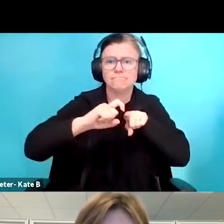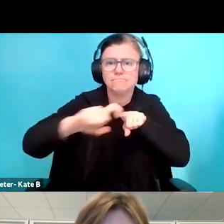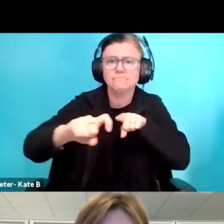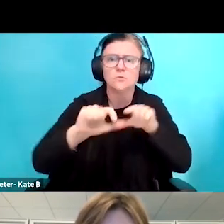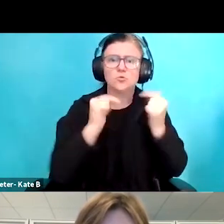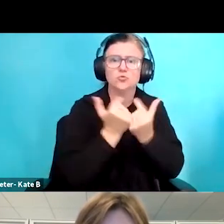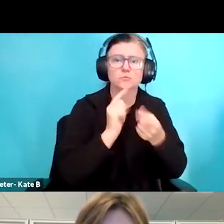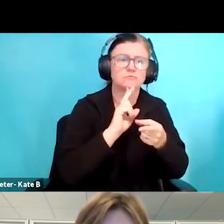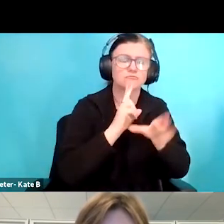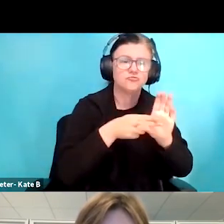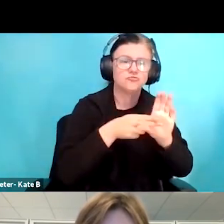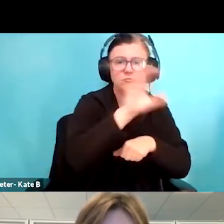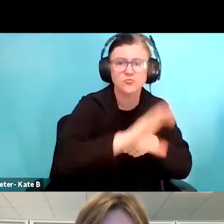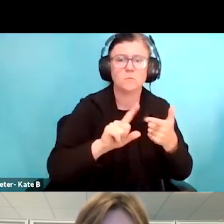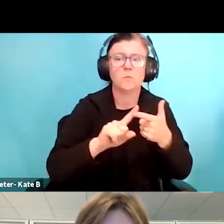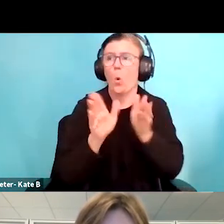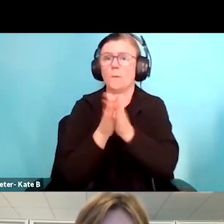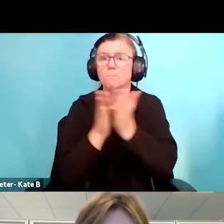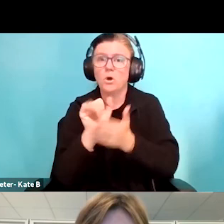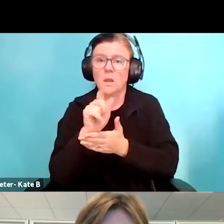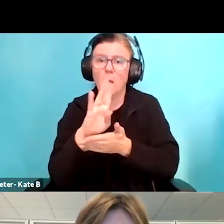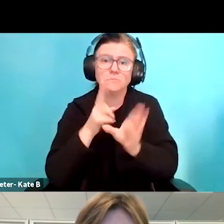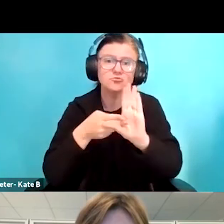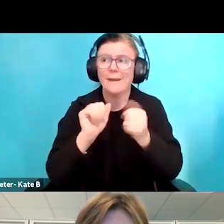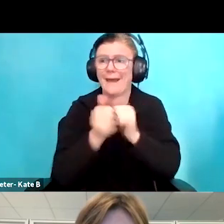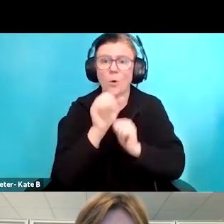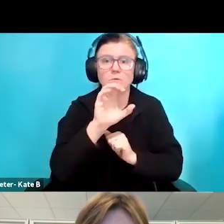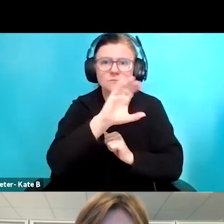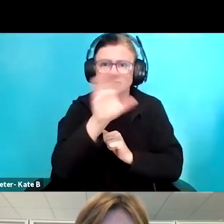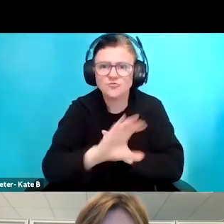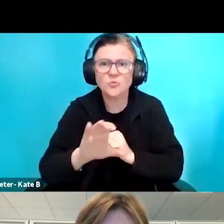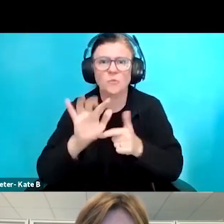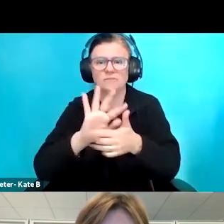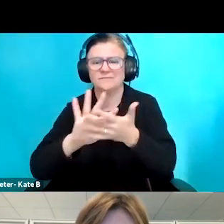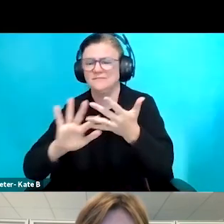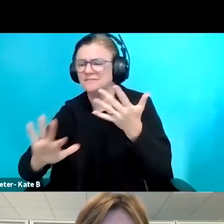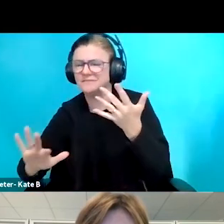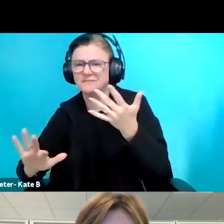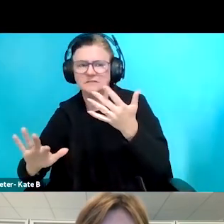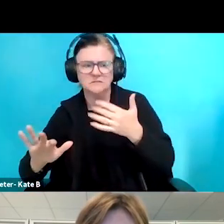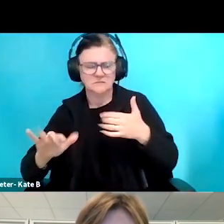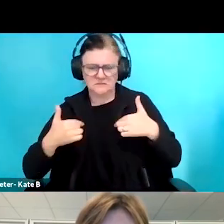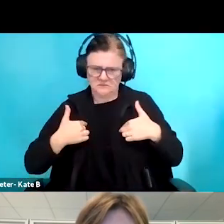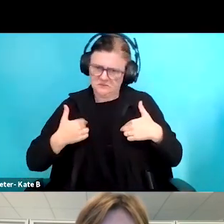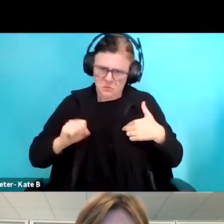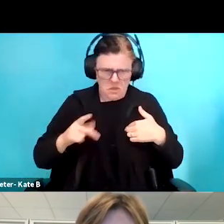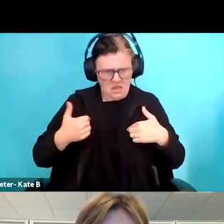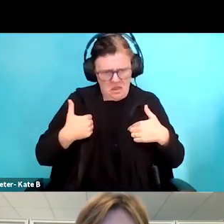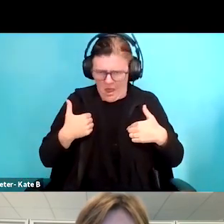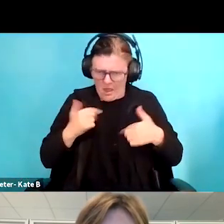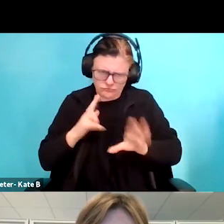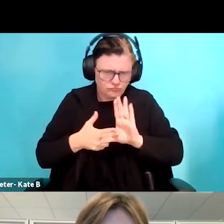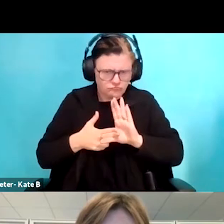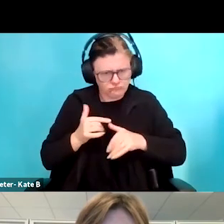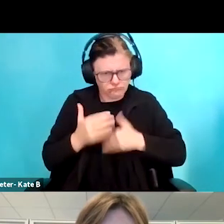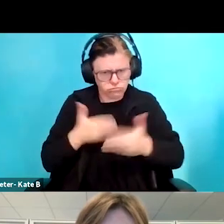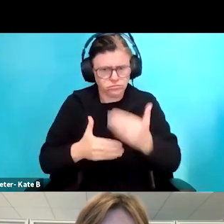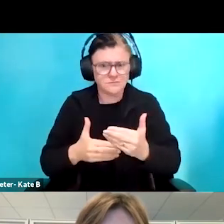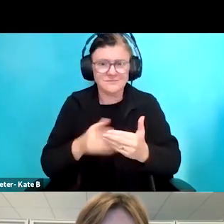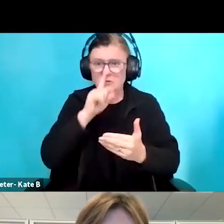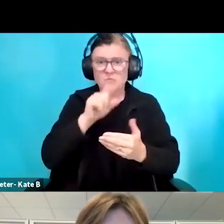meetings amongst themselves. So they were figuring out how to engage and prior to that I felt like